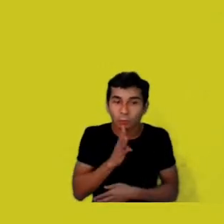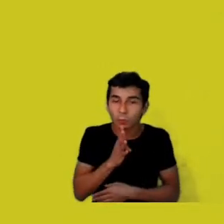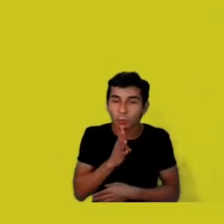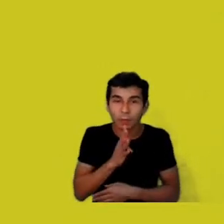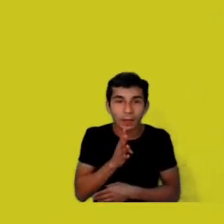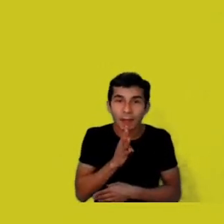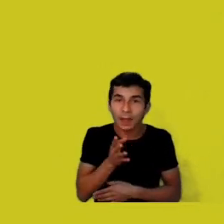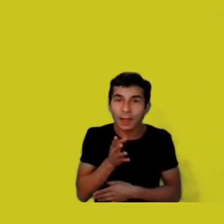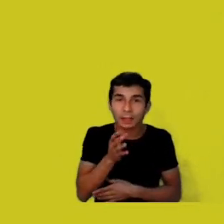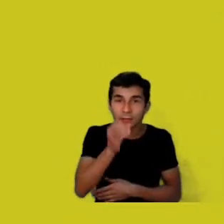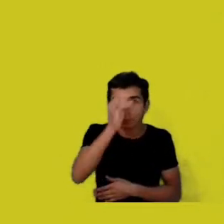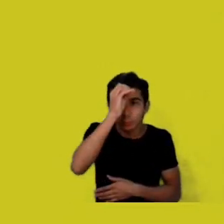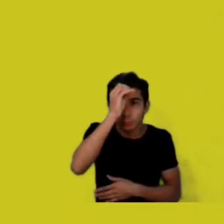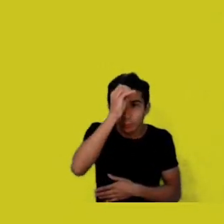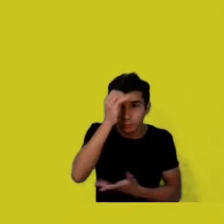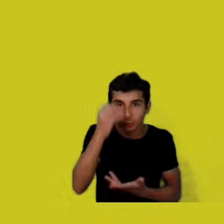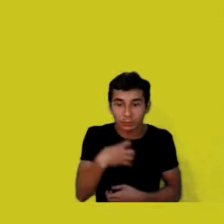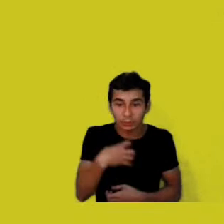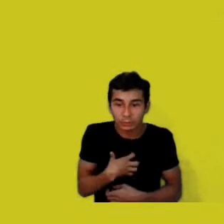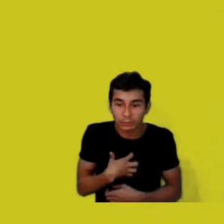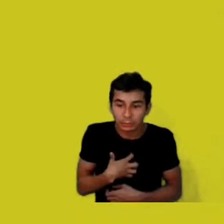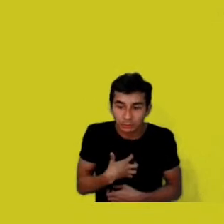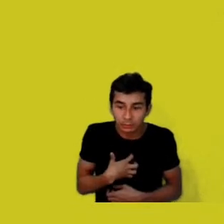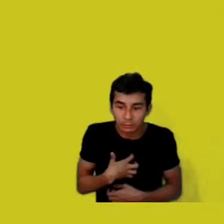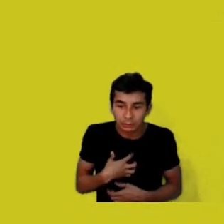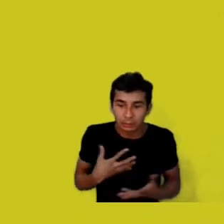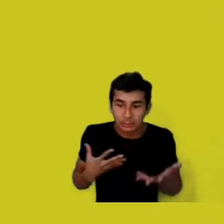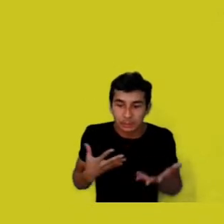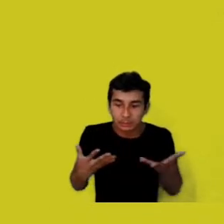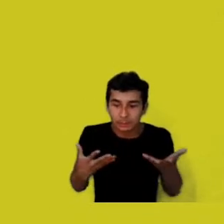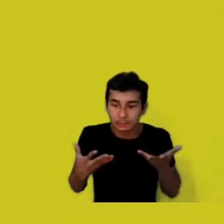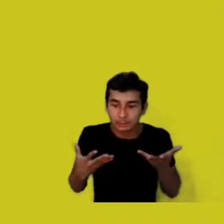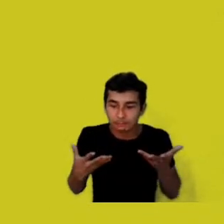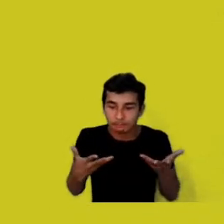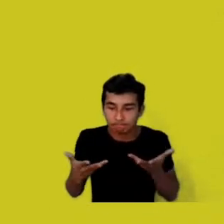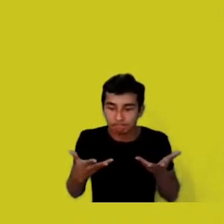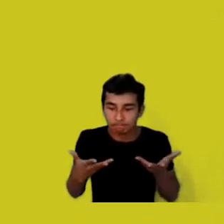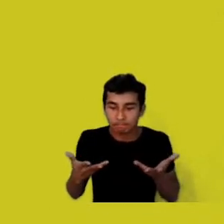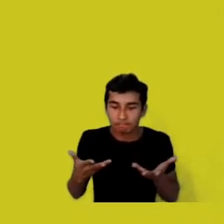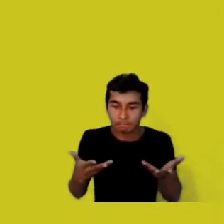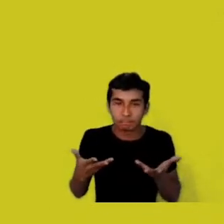they make us tremble, but it’s a trembling more conducive to dance